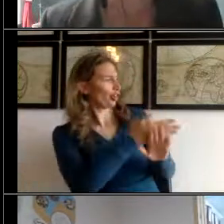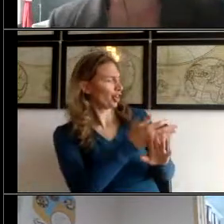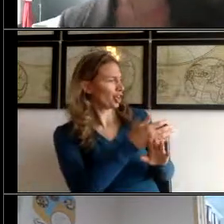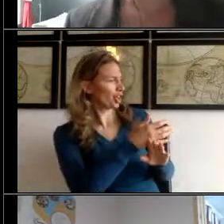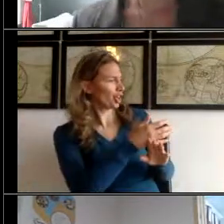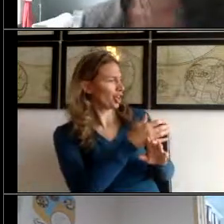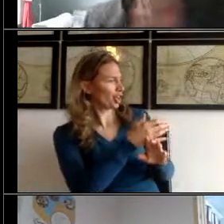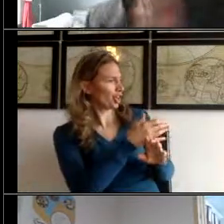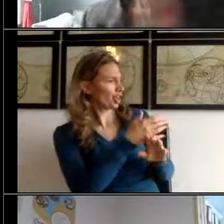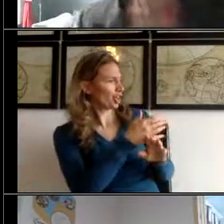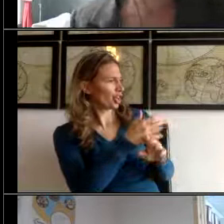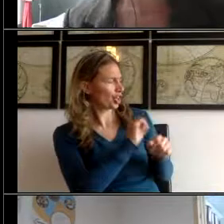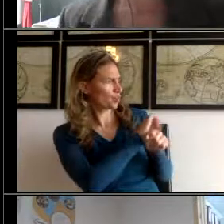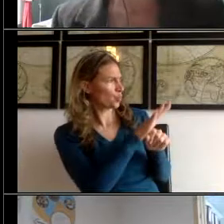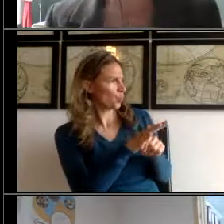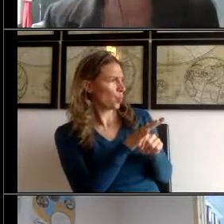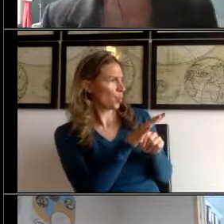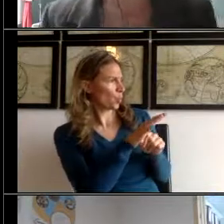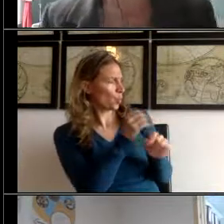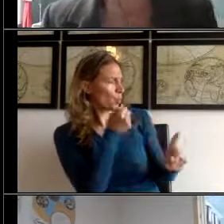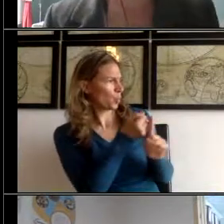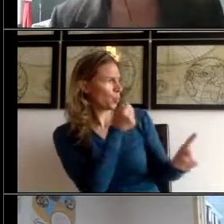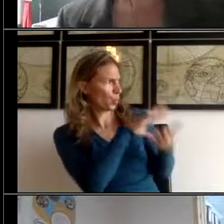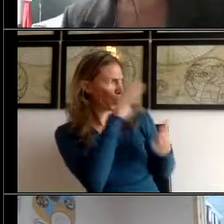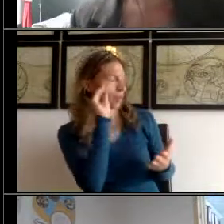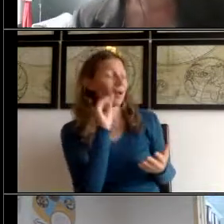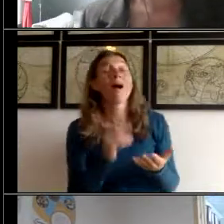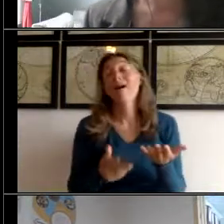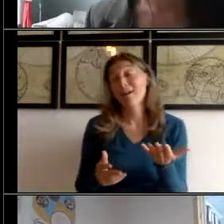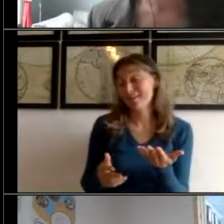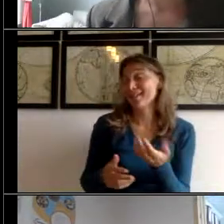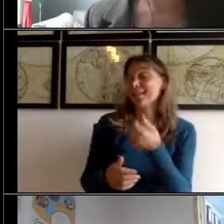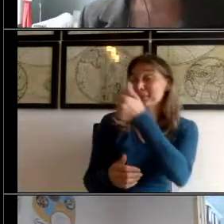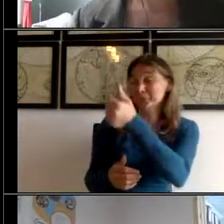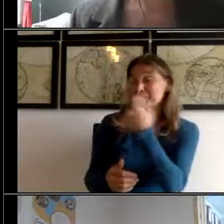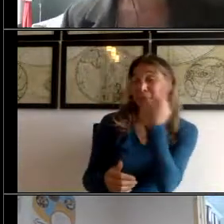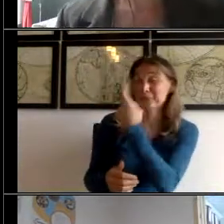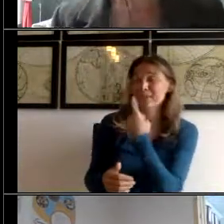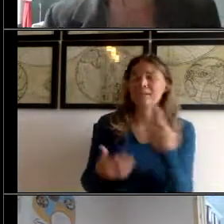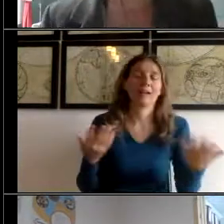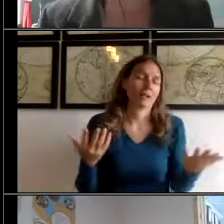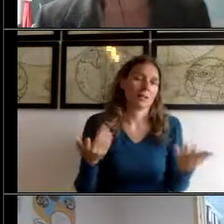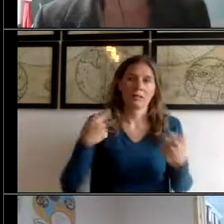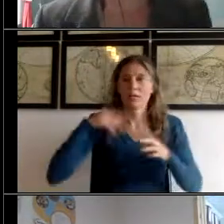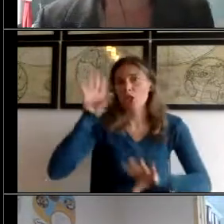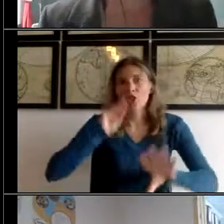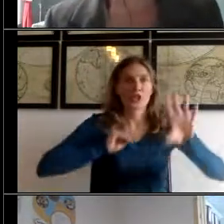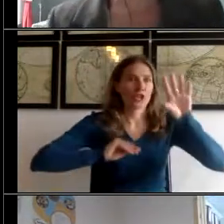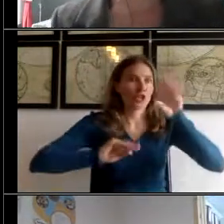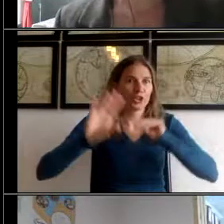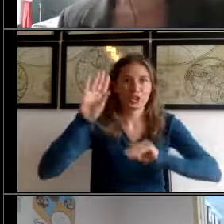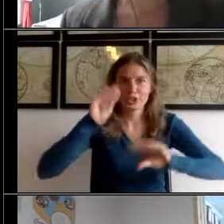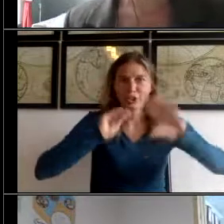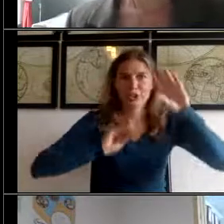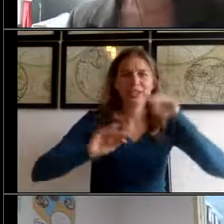That's a good question. I think we're learning all the time. I think in my presentation I eluted to the fact